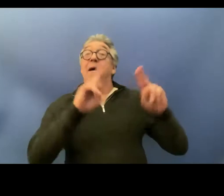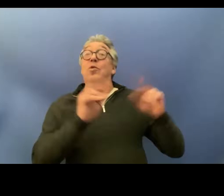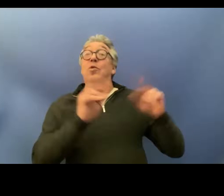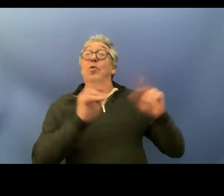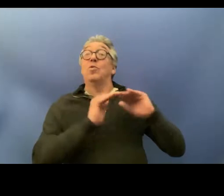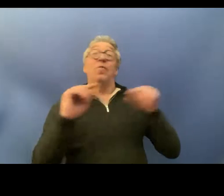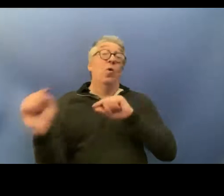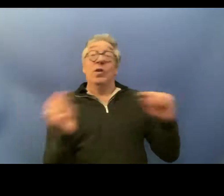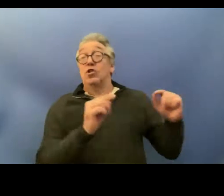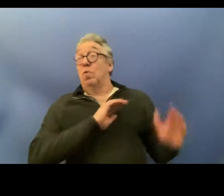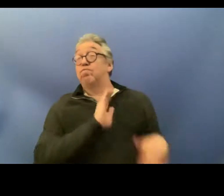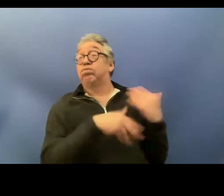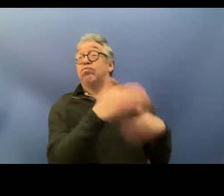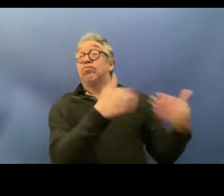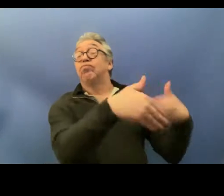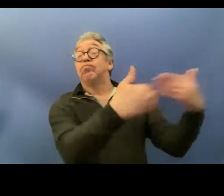in different agendas.